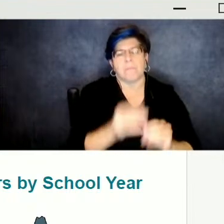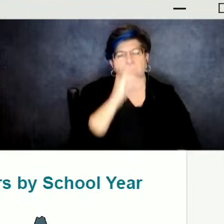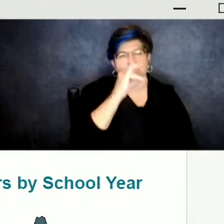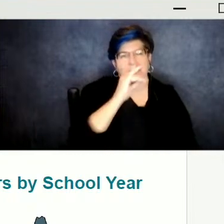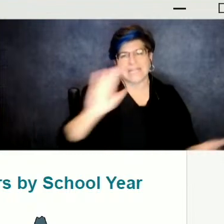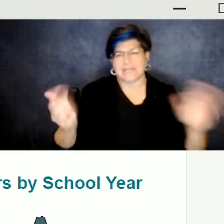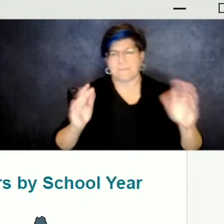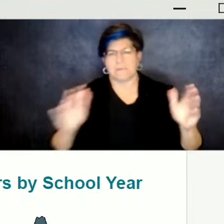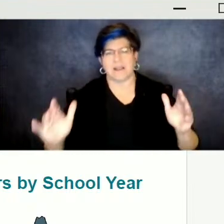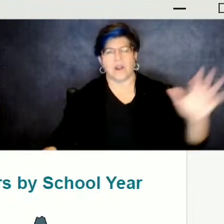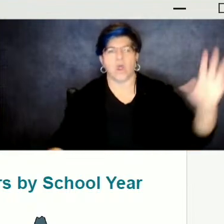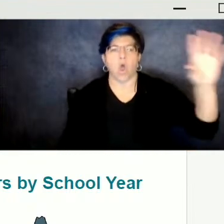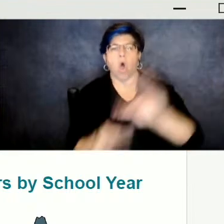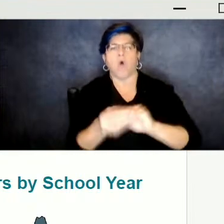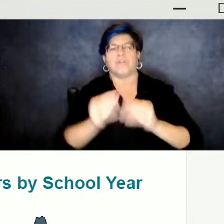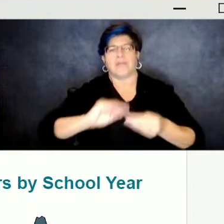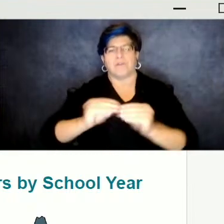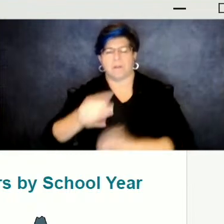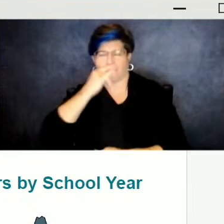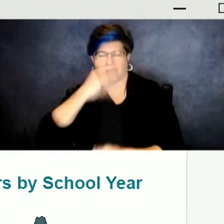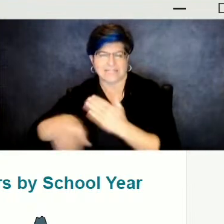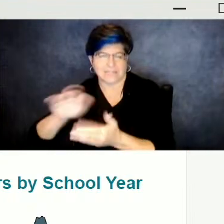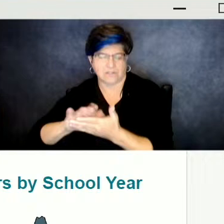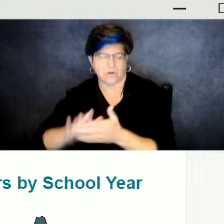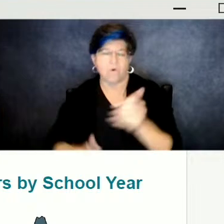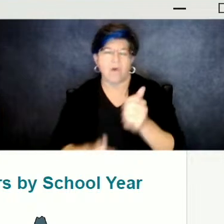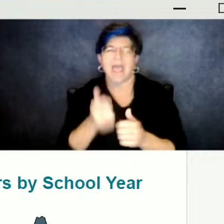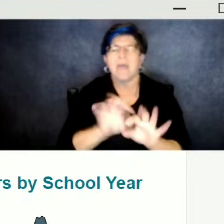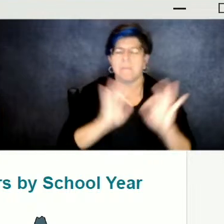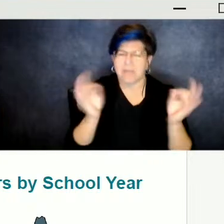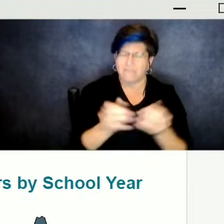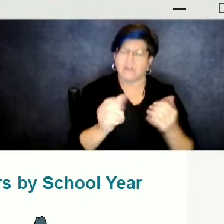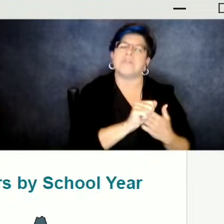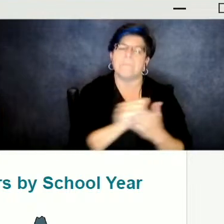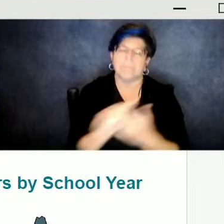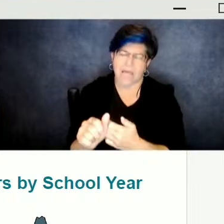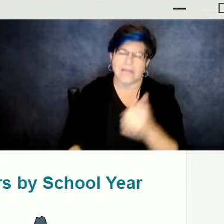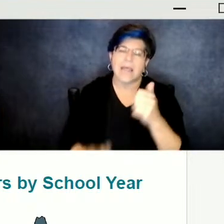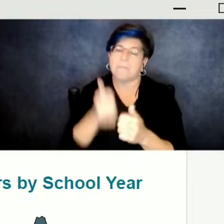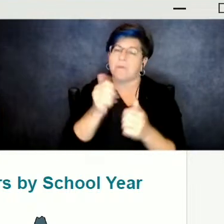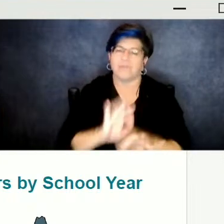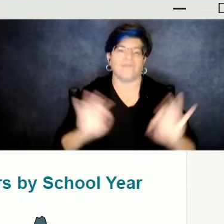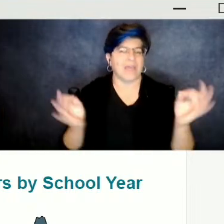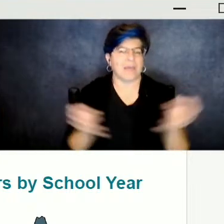STILL A VERY SMALL NUMBER OF KIDS RELATIVE TO THE TOTAL